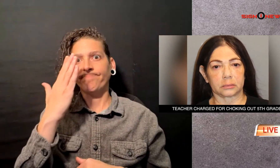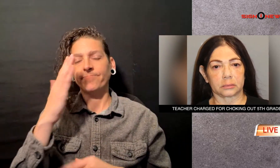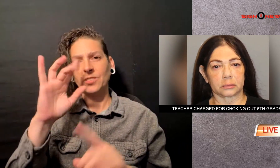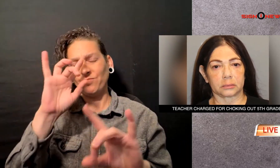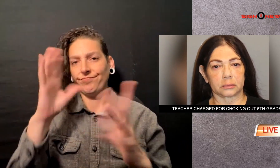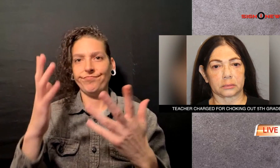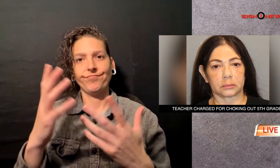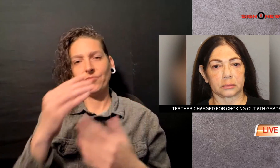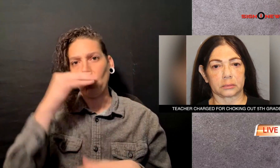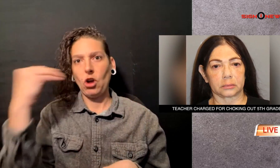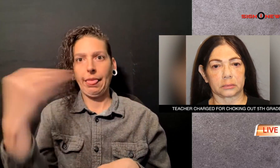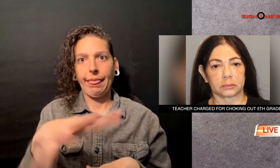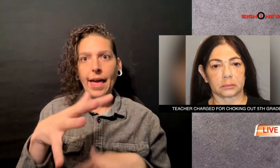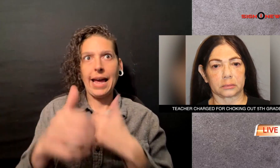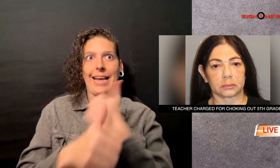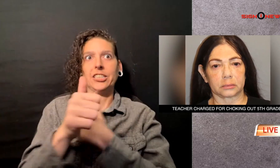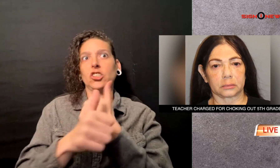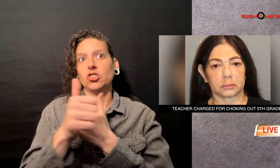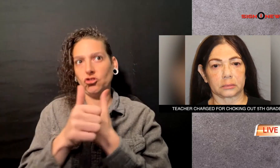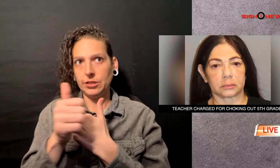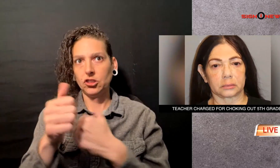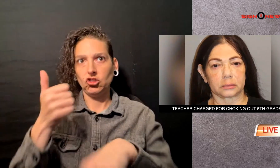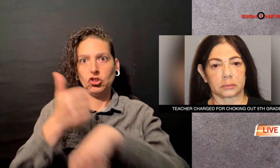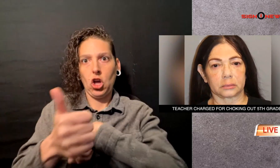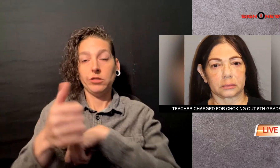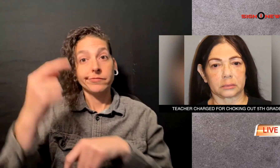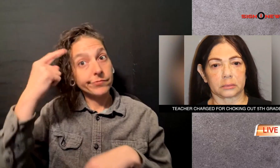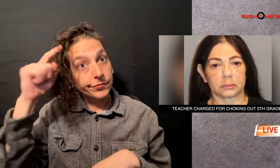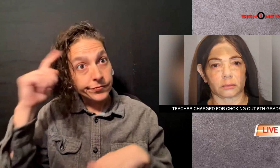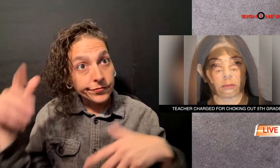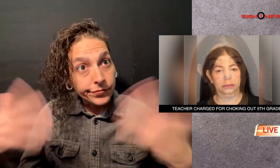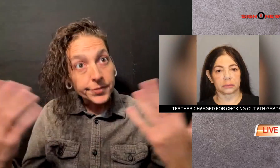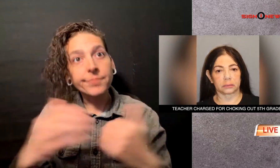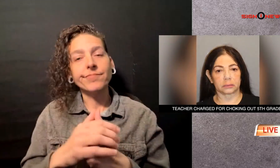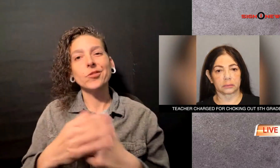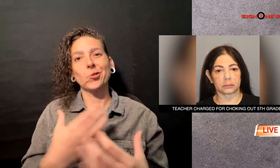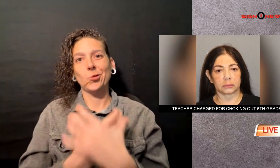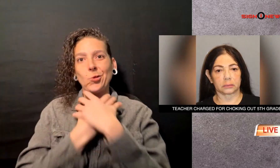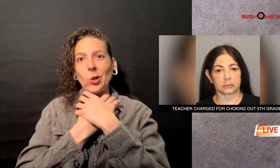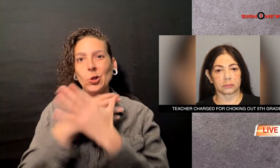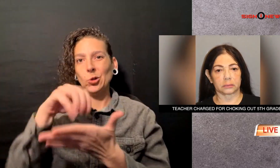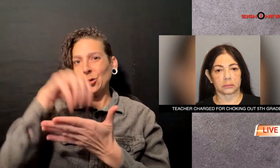facing reckless endangerment charges for choking a student in an elementary school